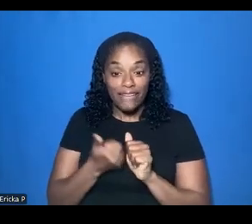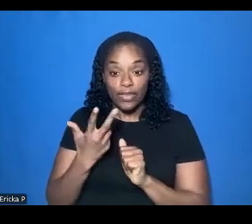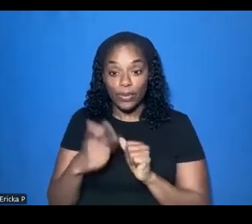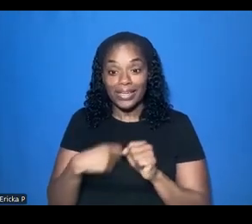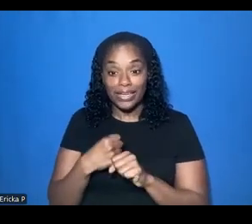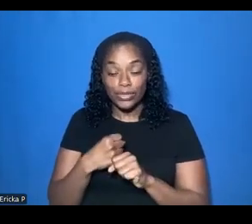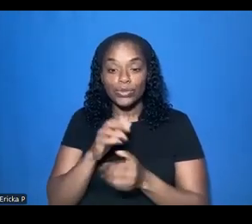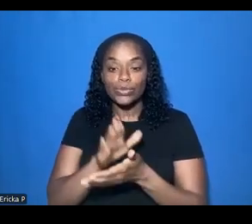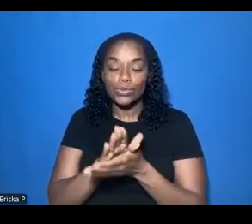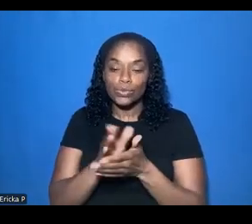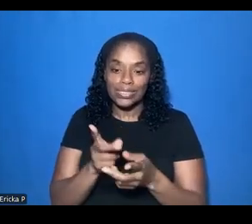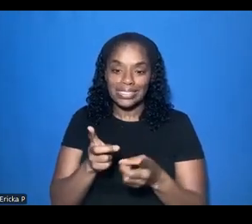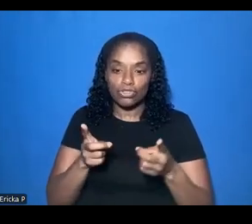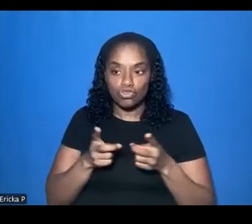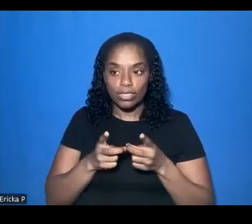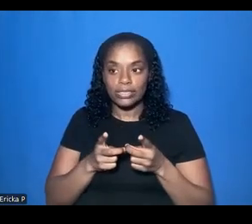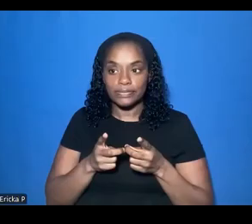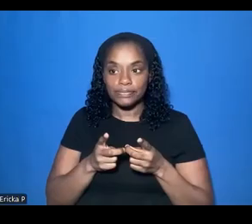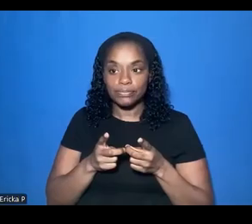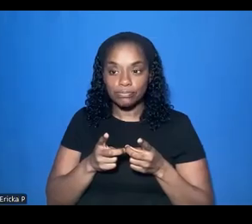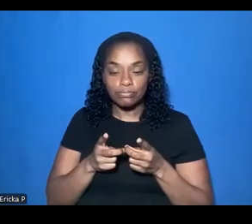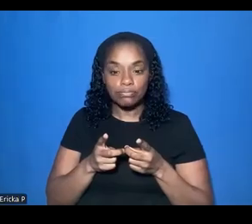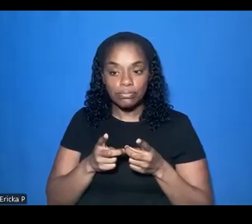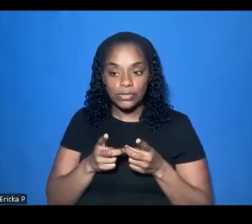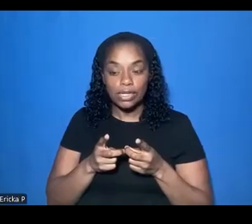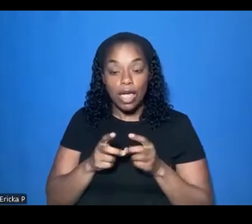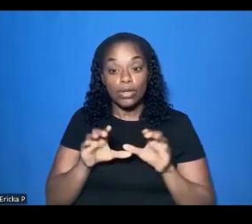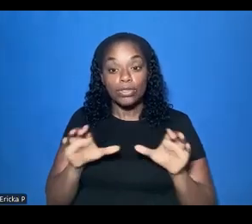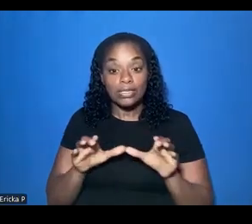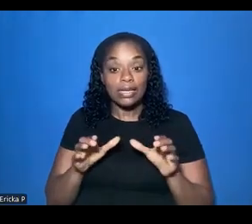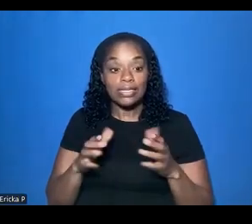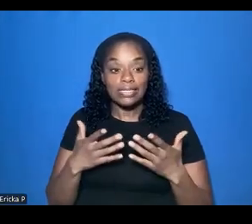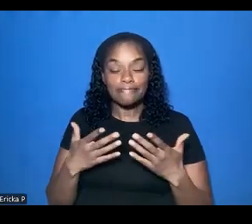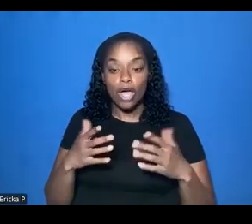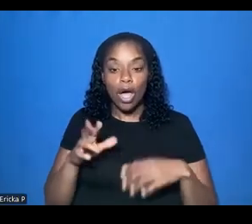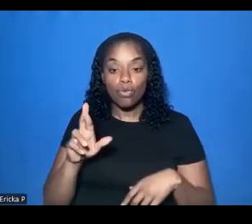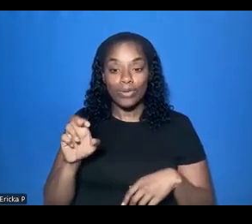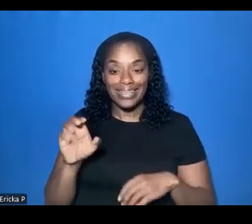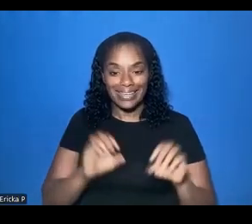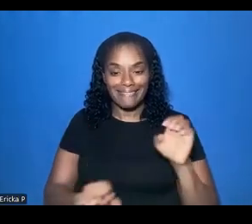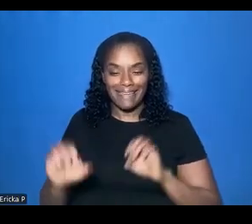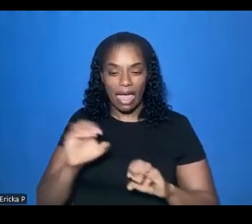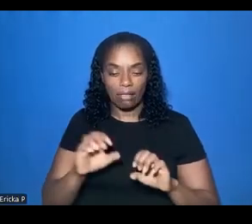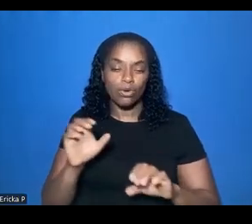The school district also, does what's called a re-evaluation or a re-assessment.